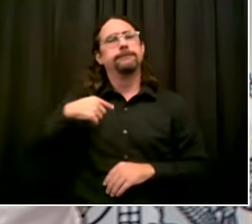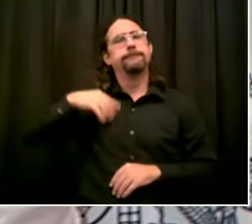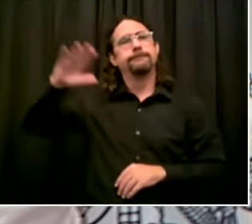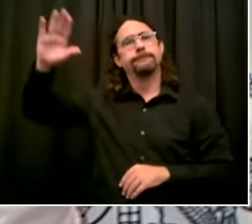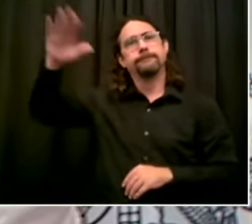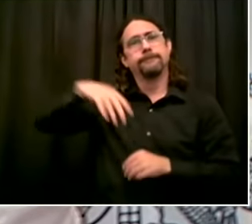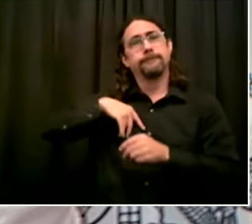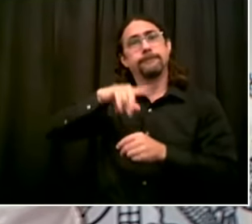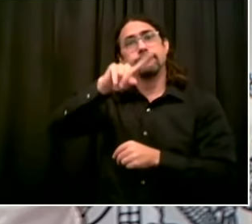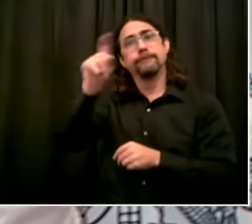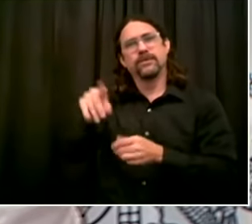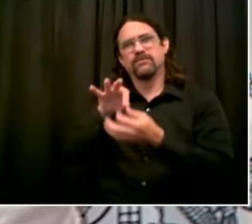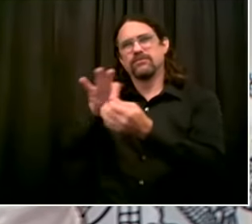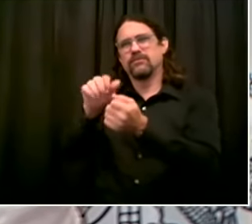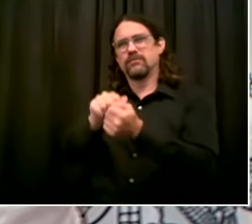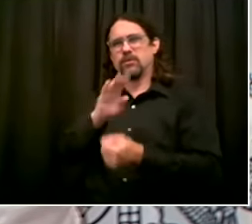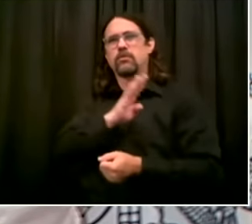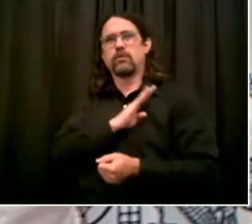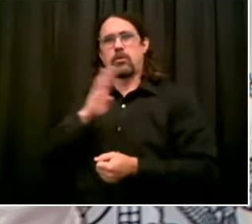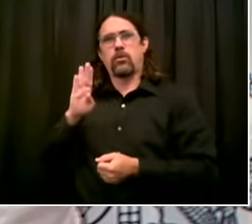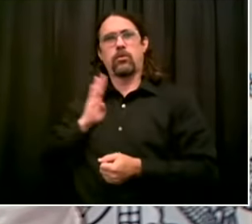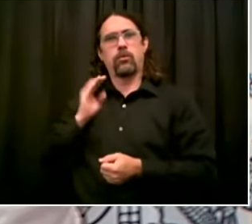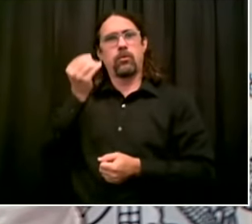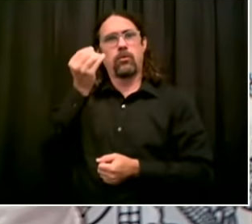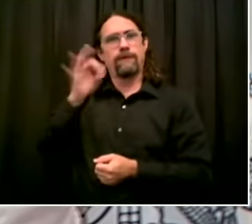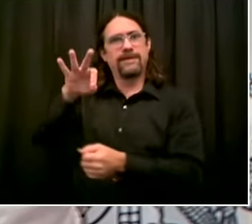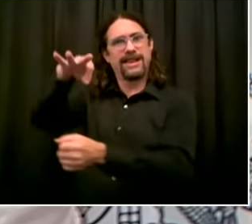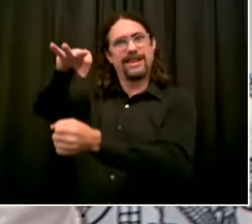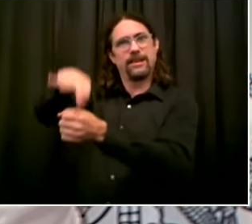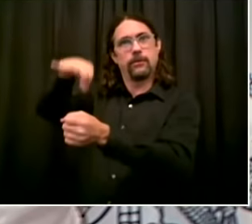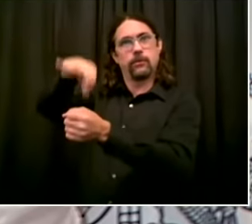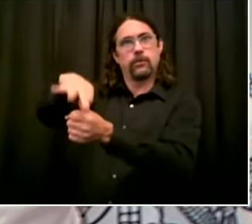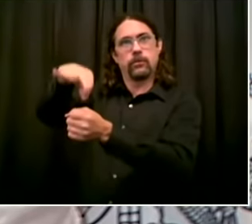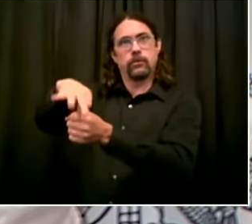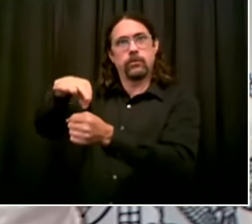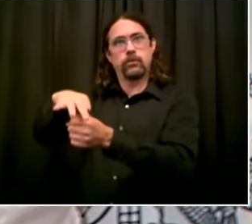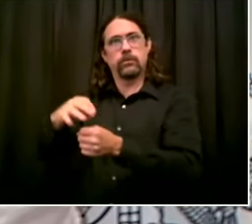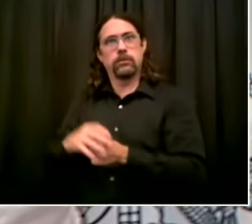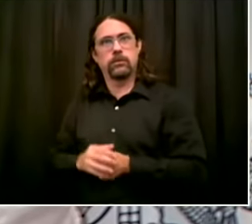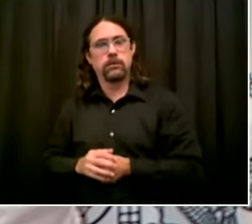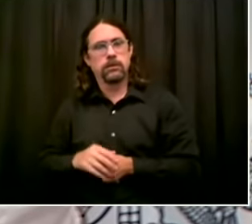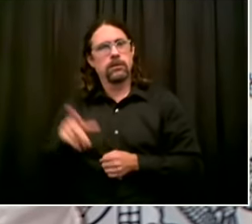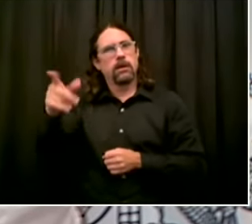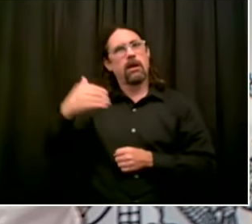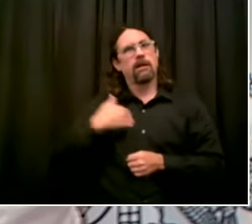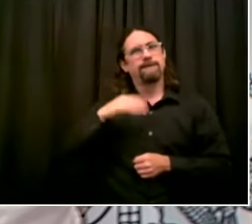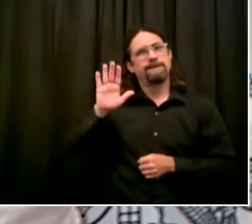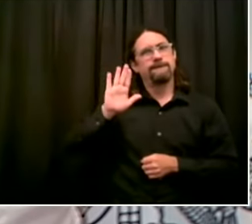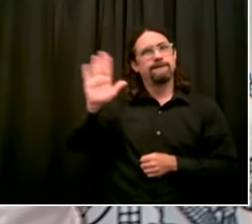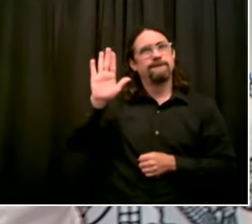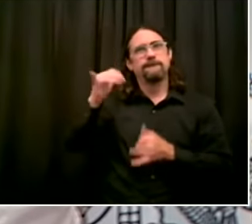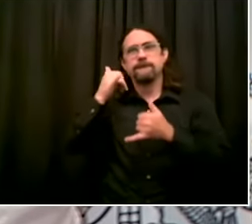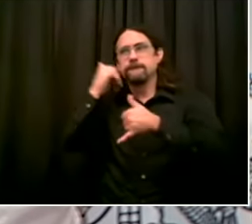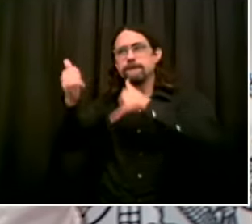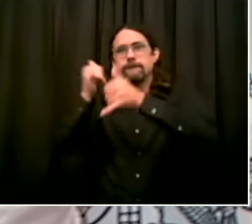COMMUNITY HAS BEEN REPRESENTED. GO AHEAD. I THINK THAT IS GREAT, MR. MAYOR. OVER THE WEEKEND, ONE OF THE COLLEGES WE HAVE BEEN WORKING WITH SENT US A